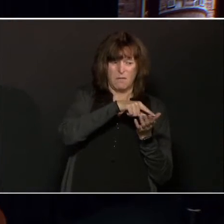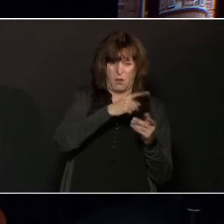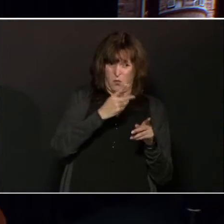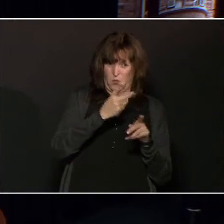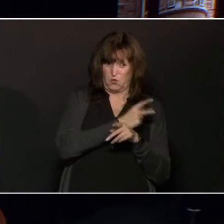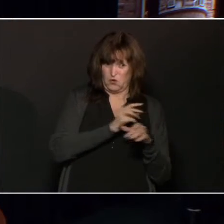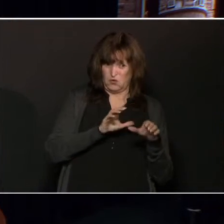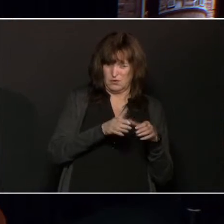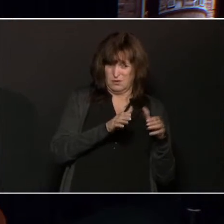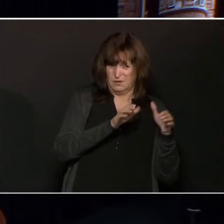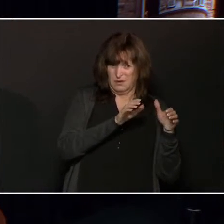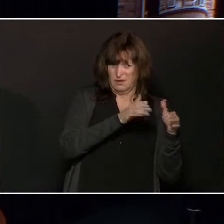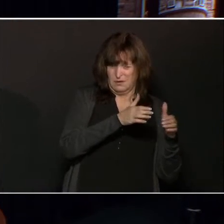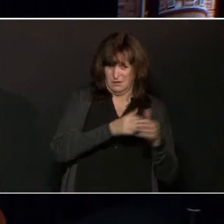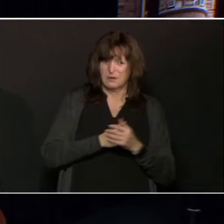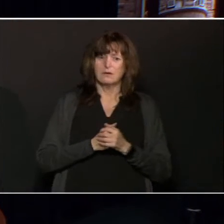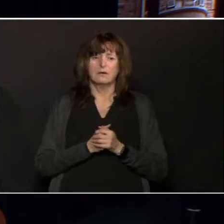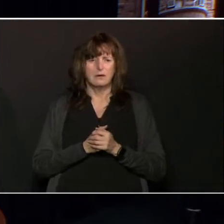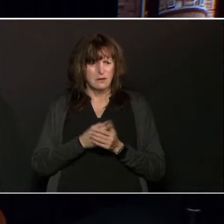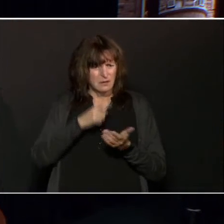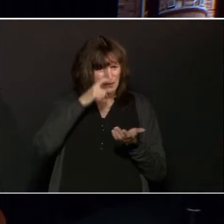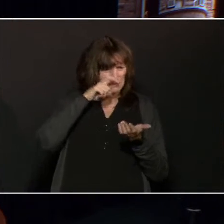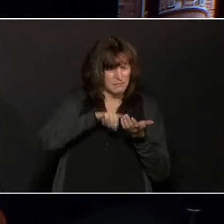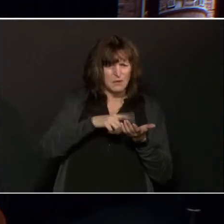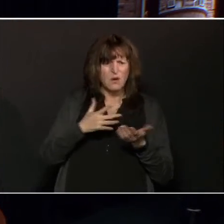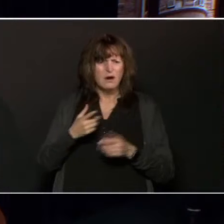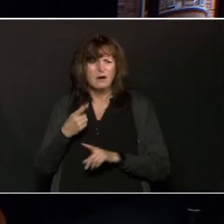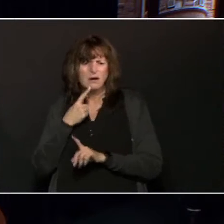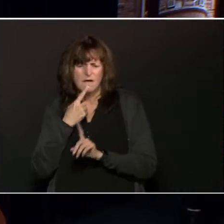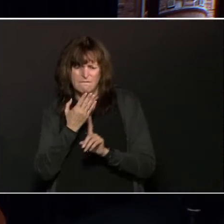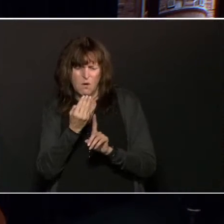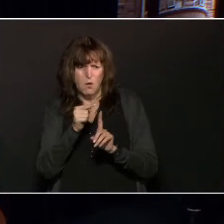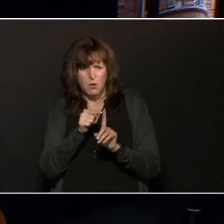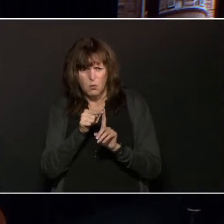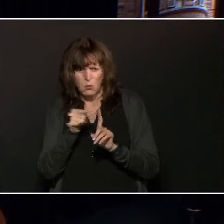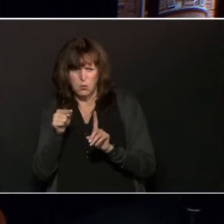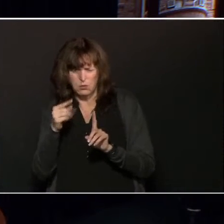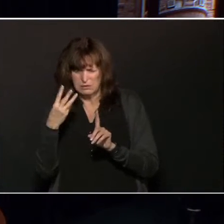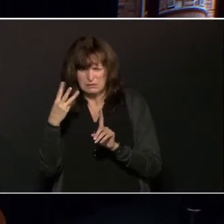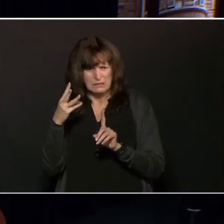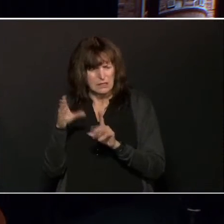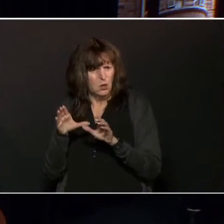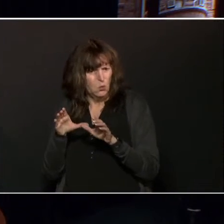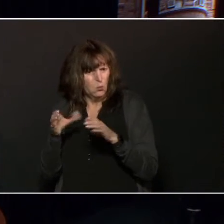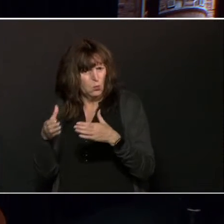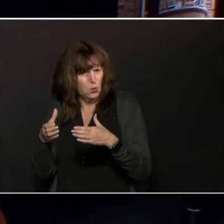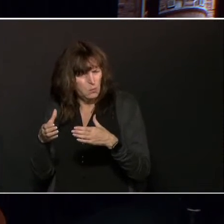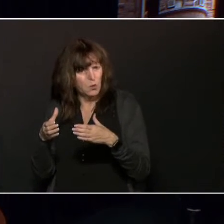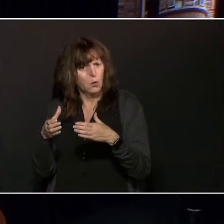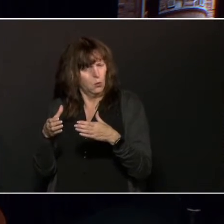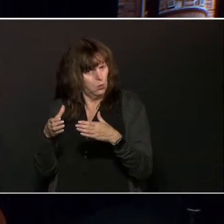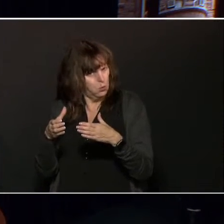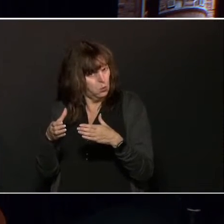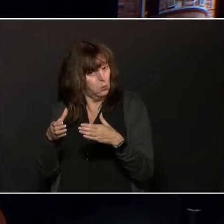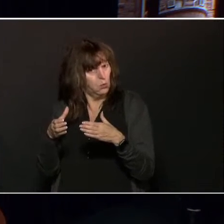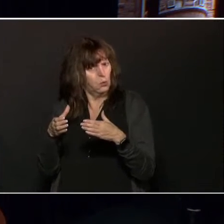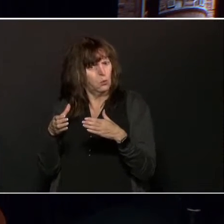MAKE SURE THE LOCKDOWN WORKS BUT ALSO WE ARGUE MAKE SURE THE LOCKDOWN WORKS BUT ALSO MAKE SURE THE LOCKDOWN WORKS BUT ALSO GREAT MAKE SURE THE LOCKDOWN WORKS BUT ALSO GREAT NEED MAKE SURE THE LOCKDOWN WORKS BUT ALSO GREAT NEED FOR ALSO GREAT NEED FOR SUPPORT OF PEOPLE